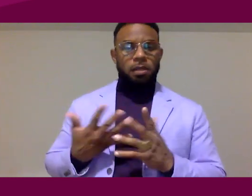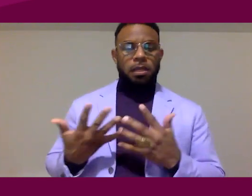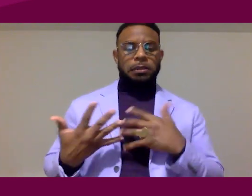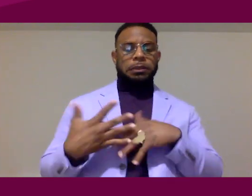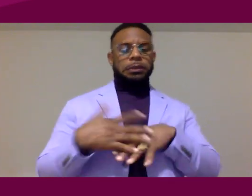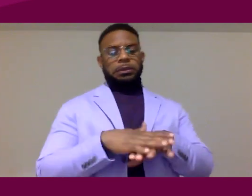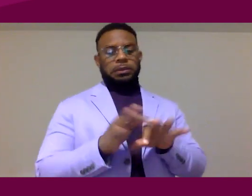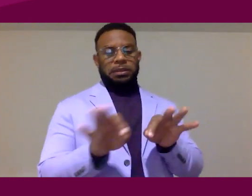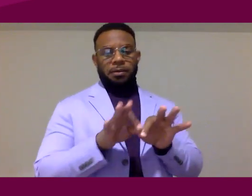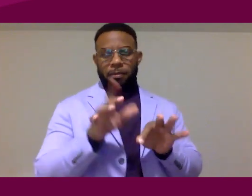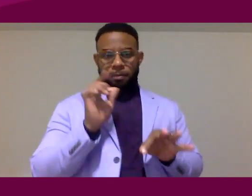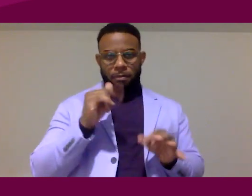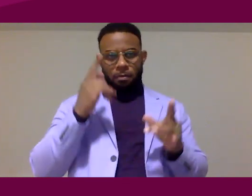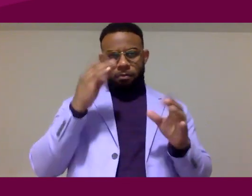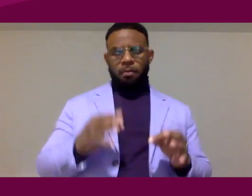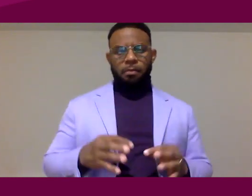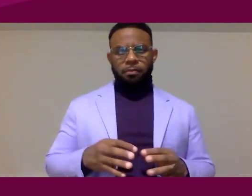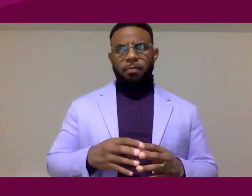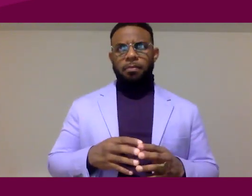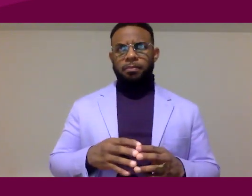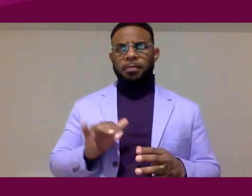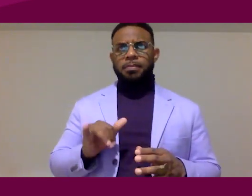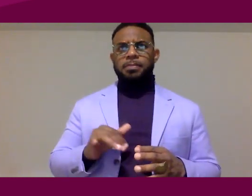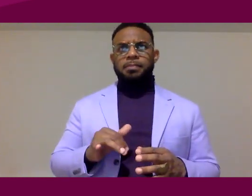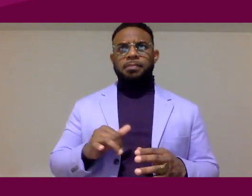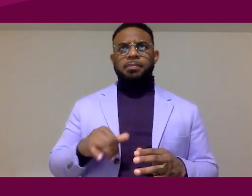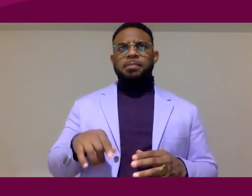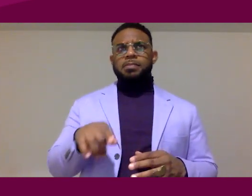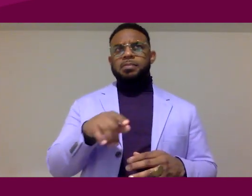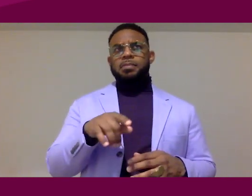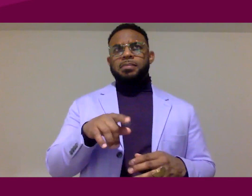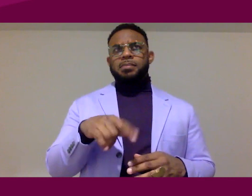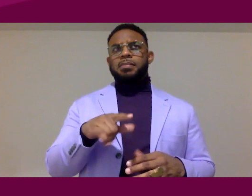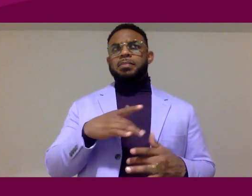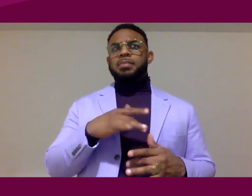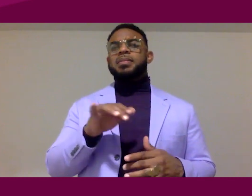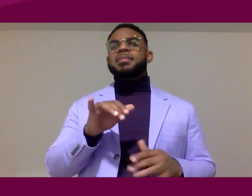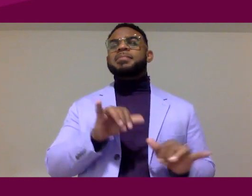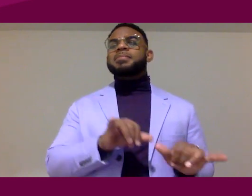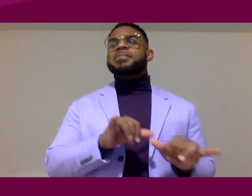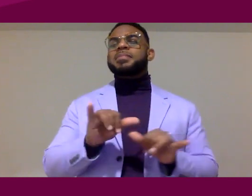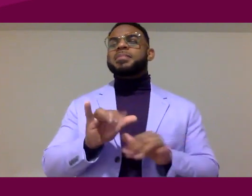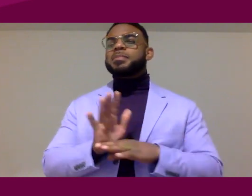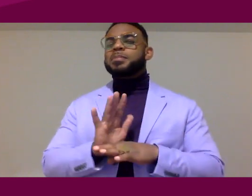captions because it was determined that they were like a movie theater essentially.